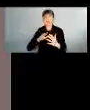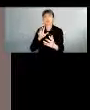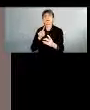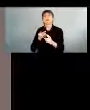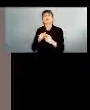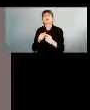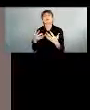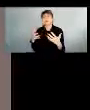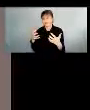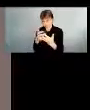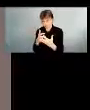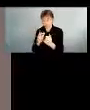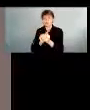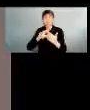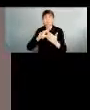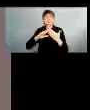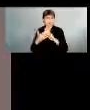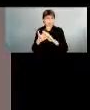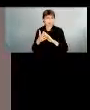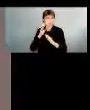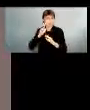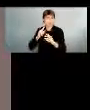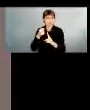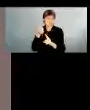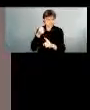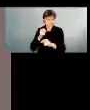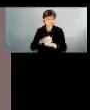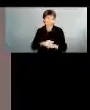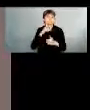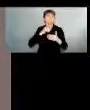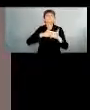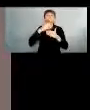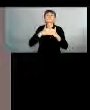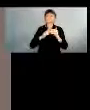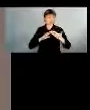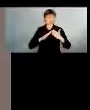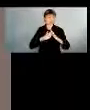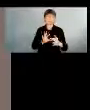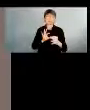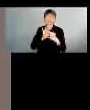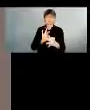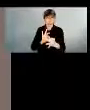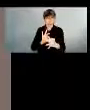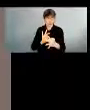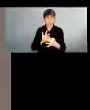The community connection statements for the Program & Present stream are very similar